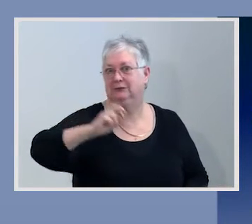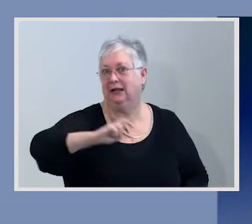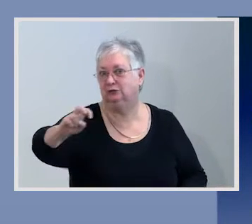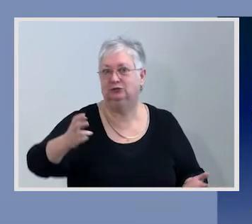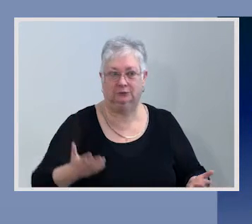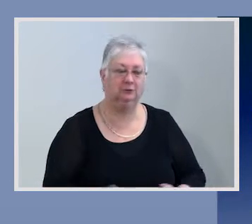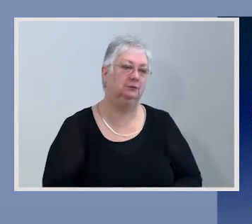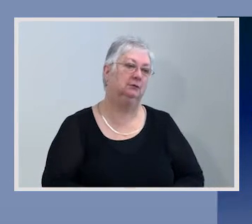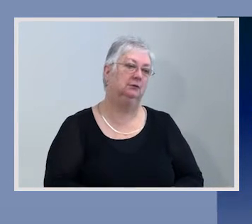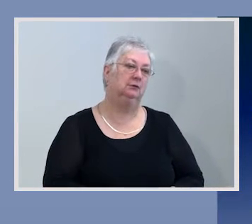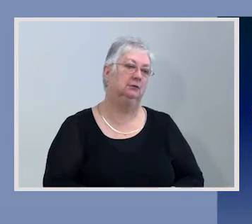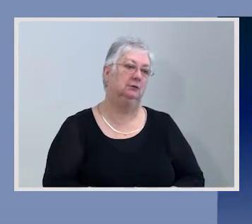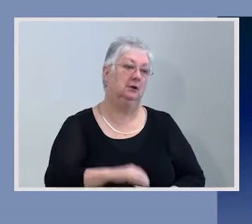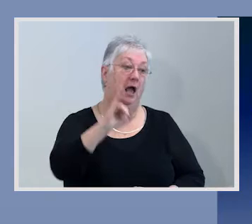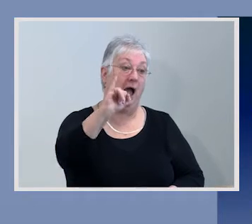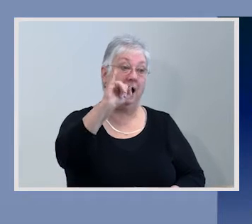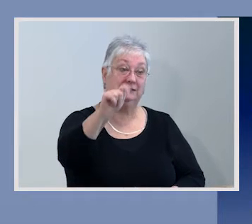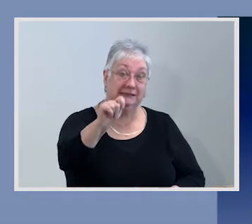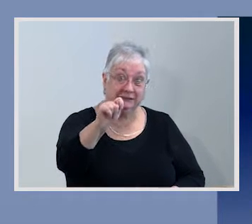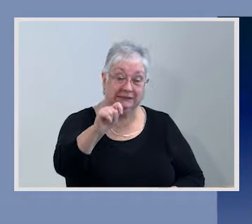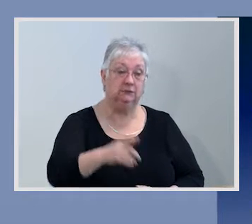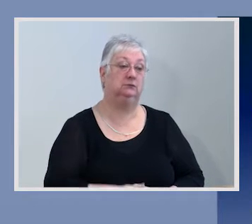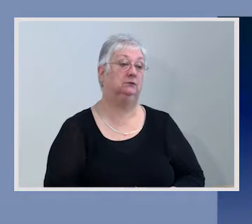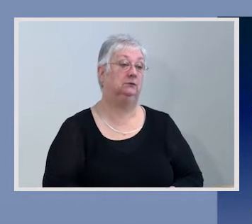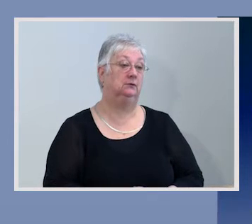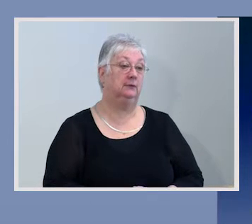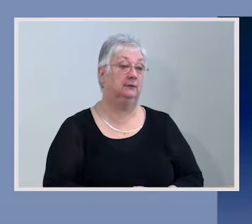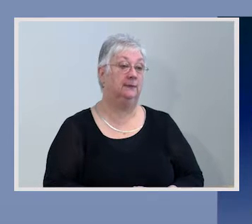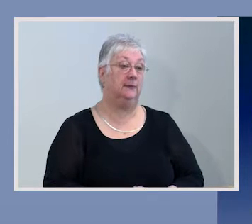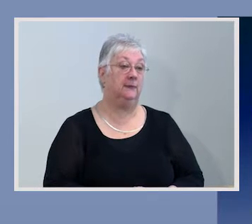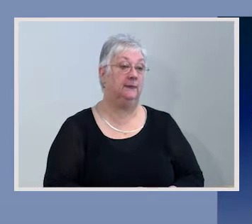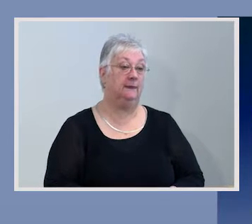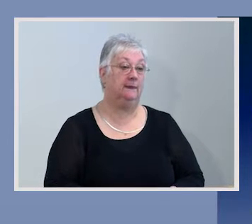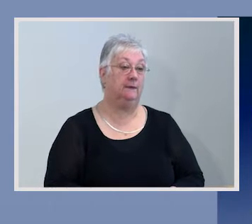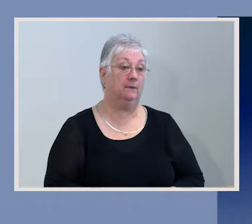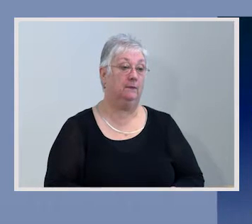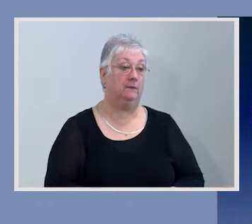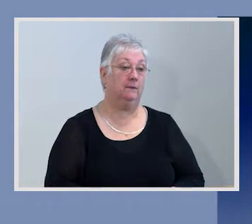INFRASTRUCTURE, THE CONTRIBUTION THAT WE MAKE TO KEEP WMATA RUNNING. IT REALLY IS THE BREAD AND